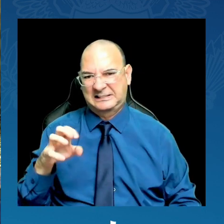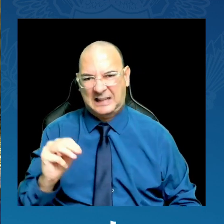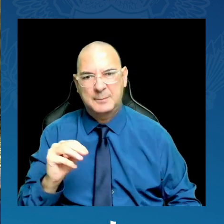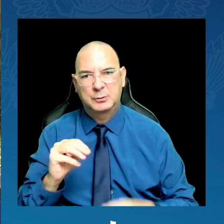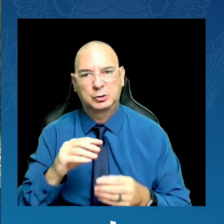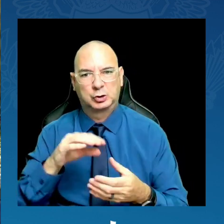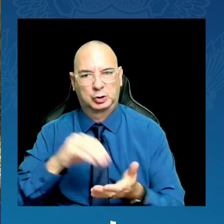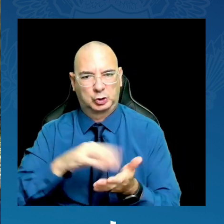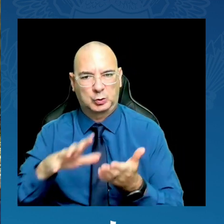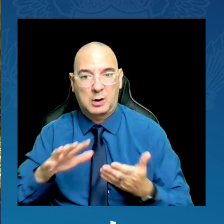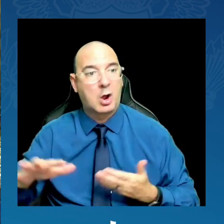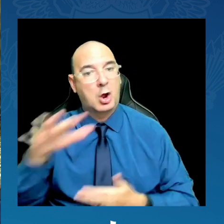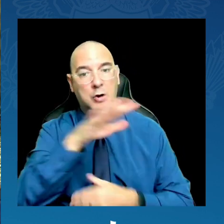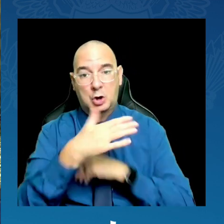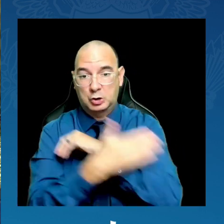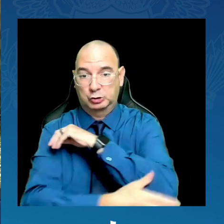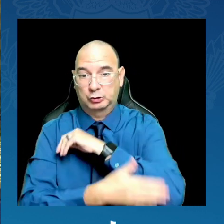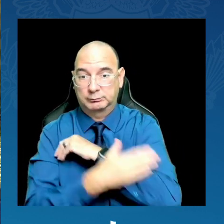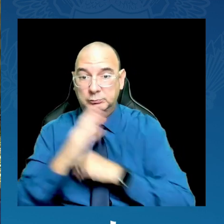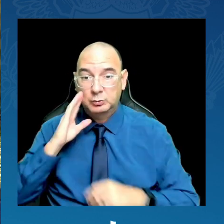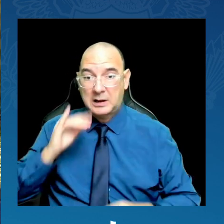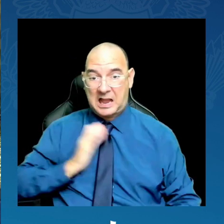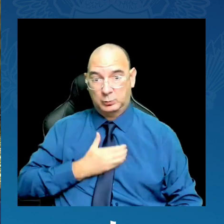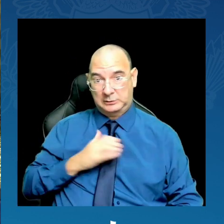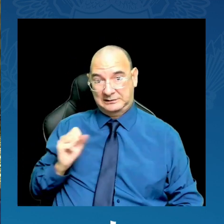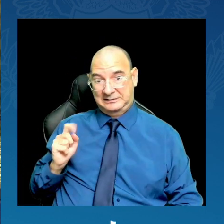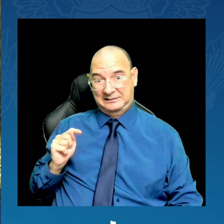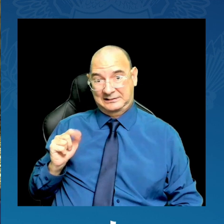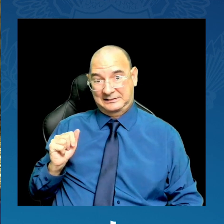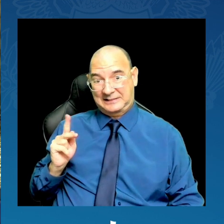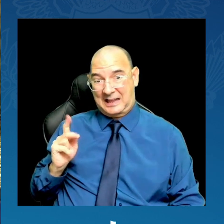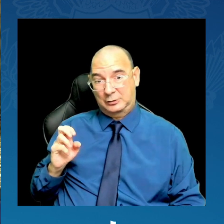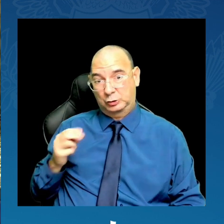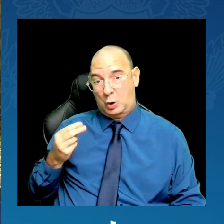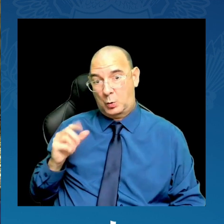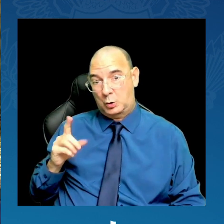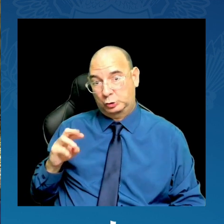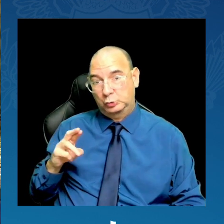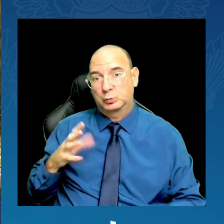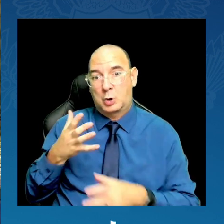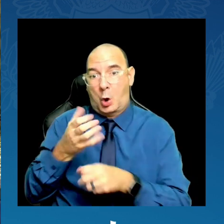that we're involved in that expanding access to the high quality, sustainable programs